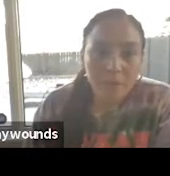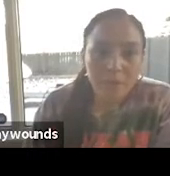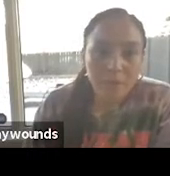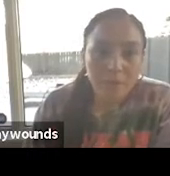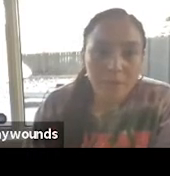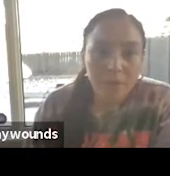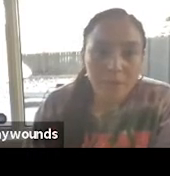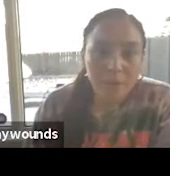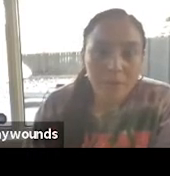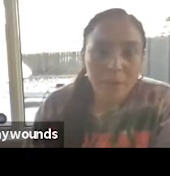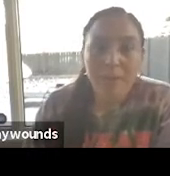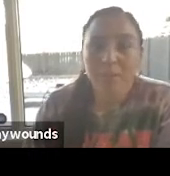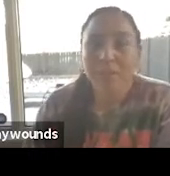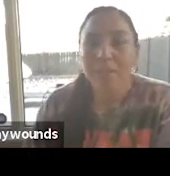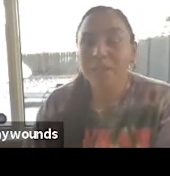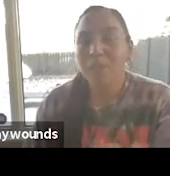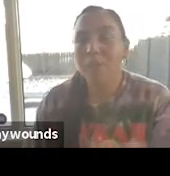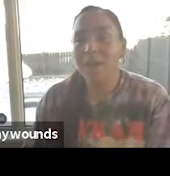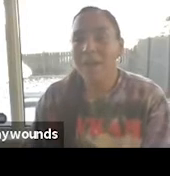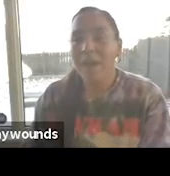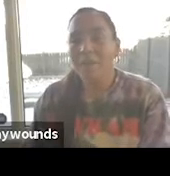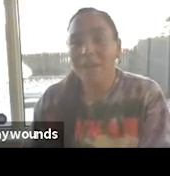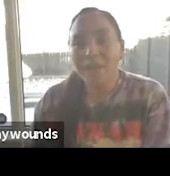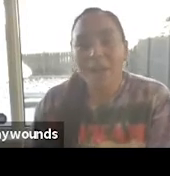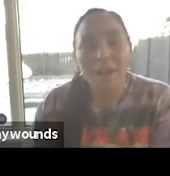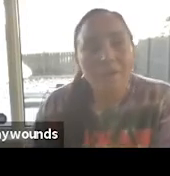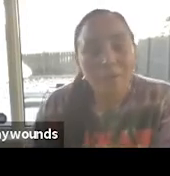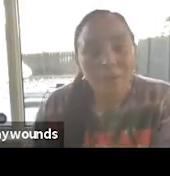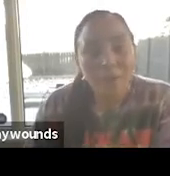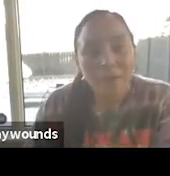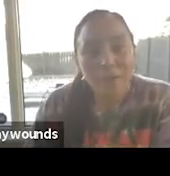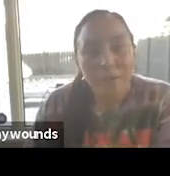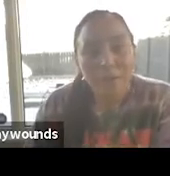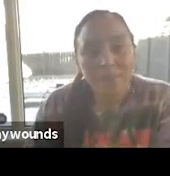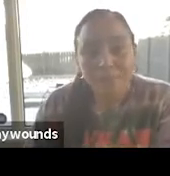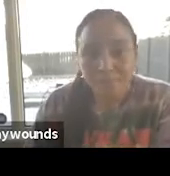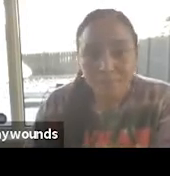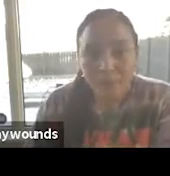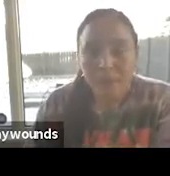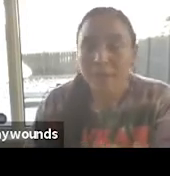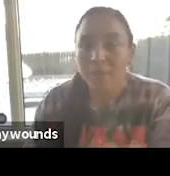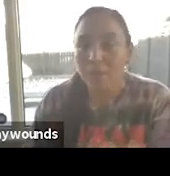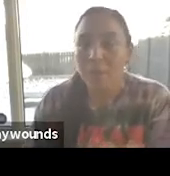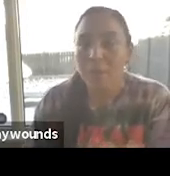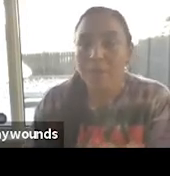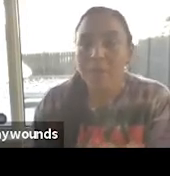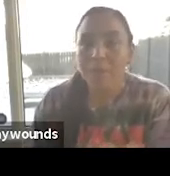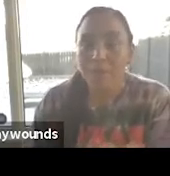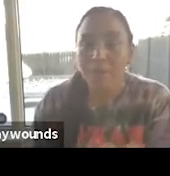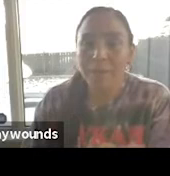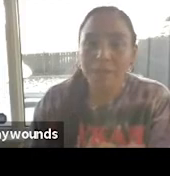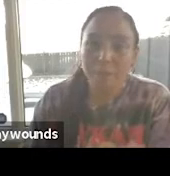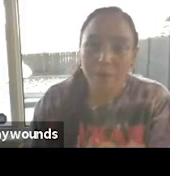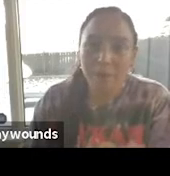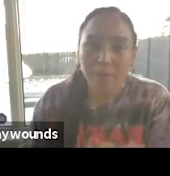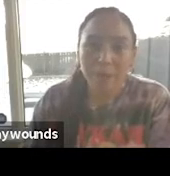So, we did recently do hiring for sort of coordinators for each spiral